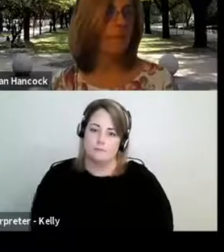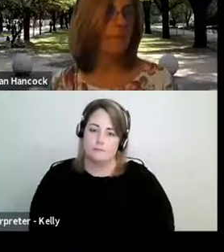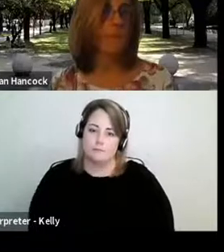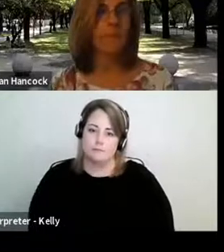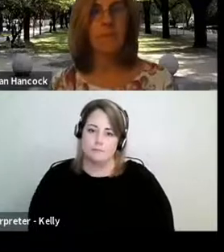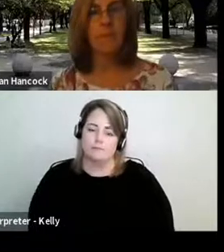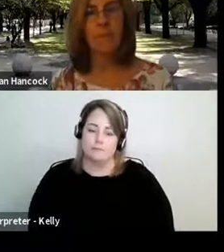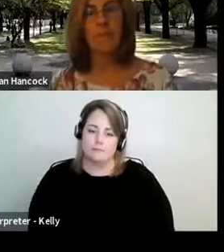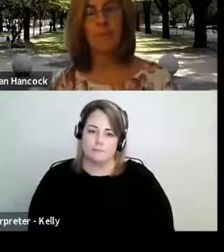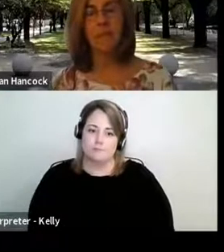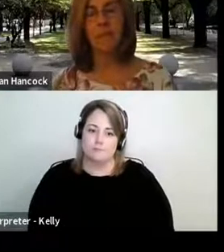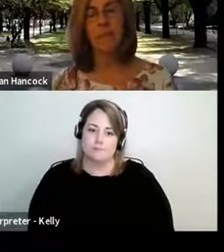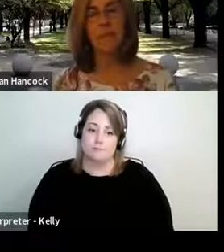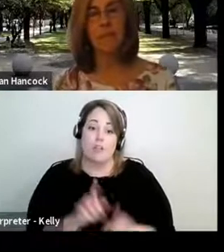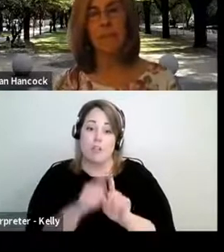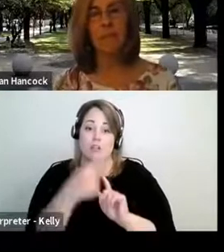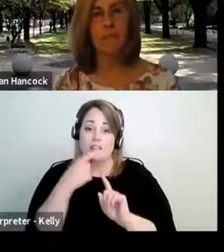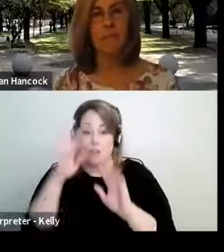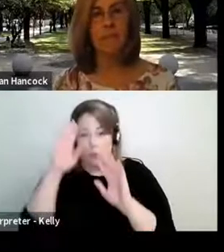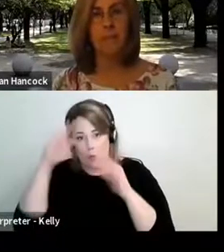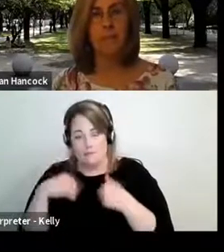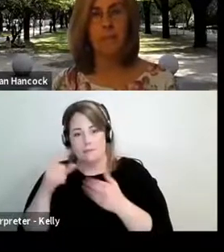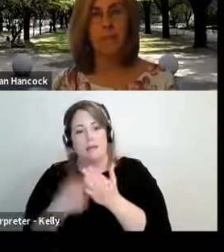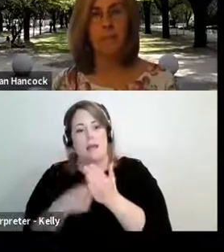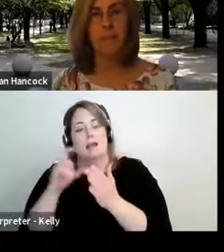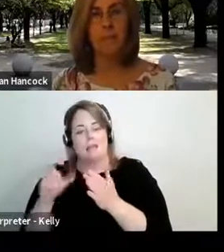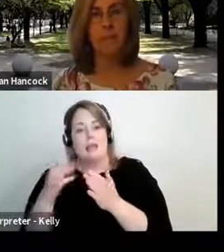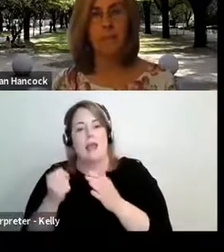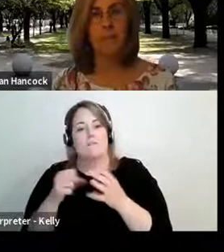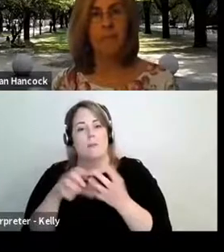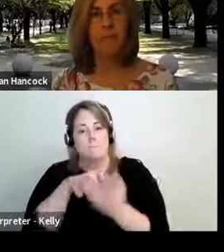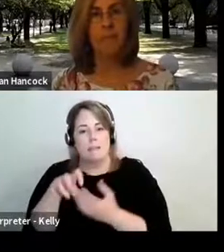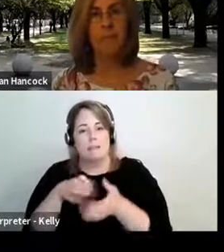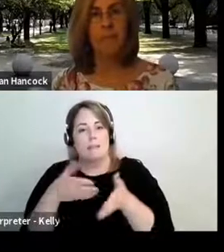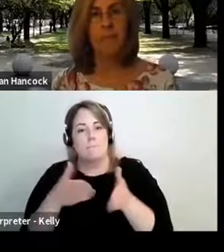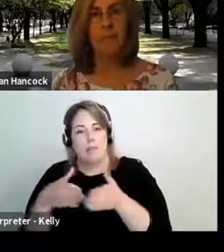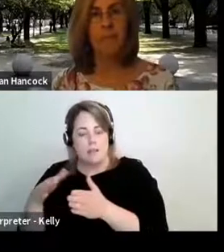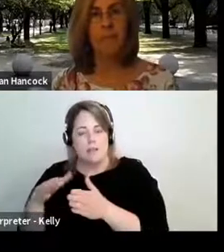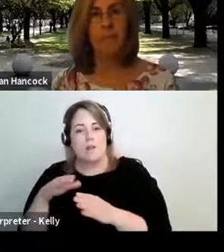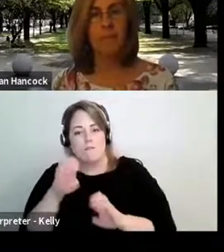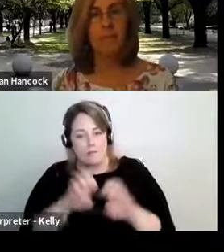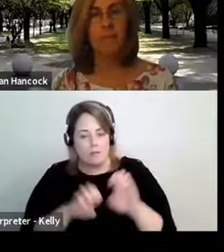the Autism CRC have undertaken a number of mixed method evaluations of CSMP from multiple